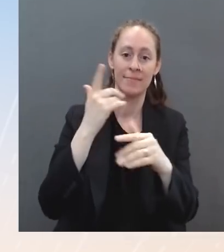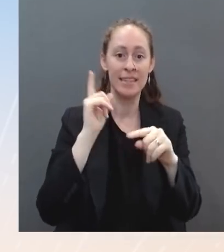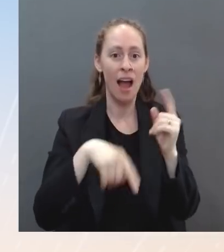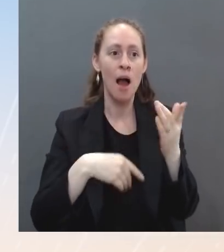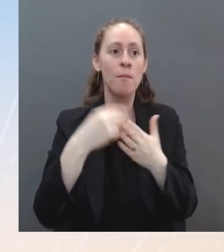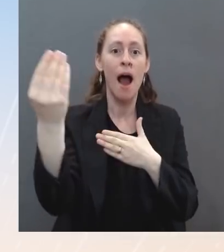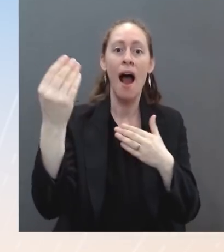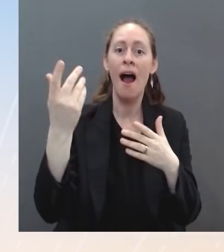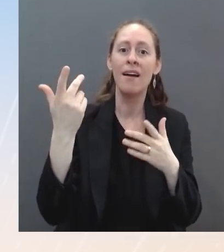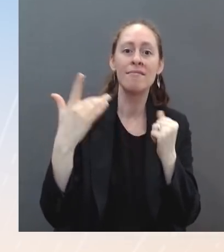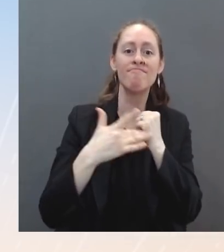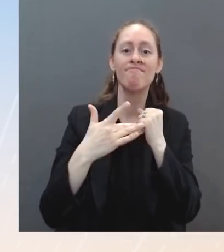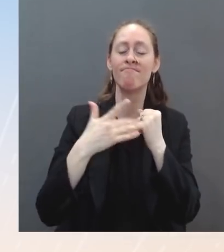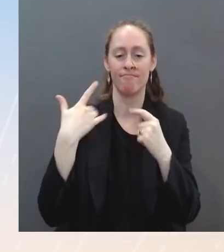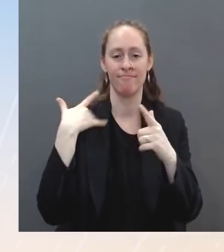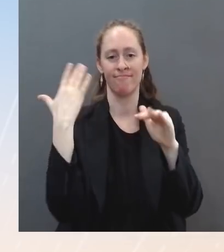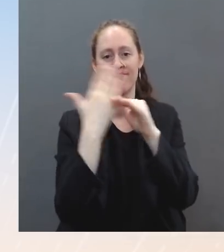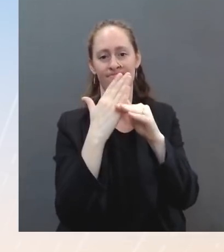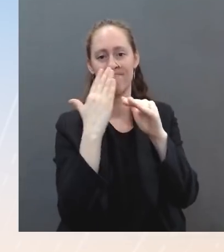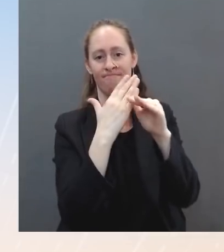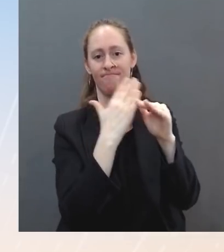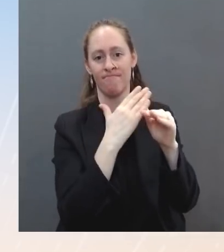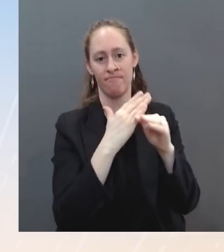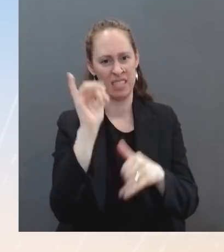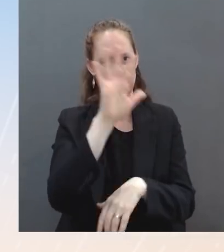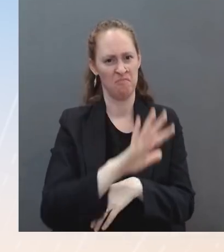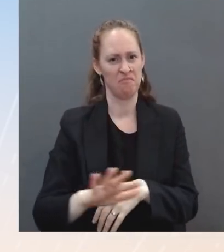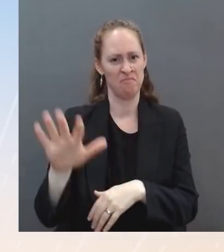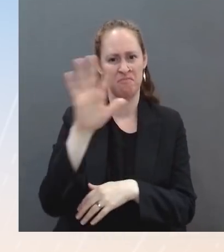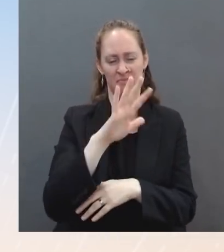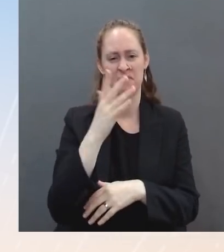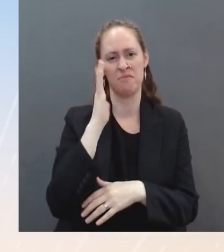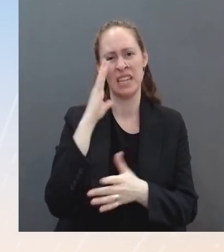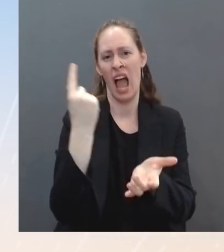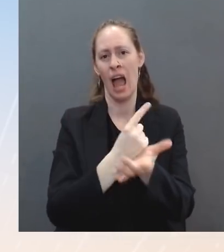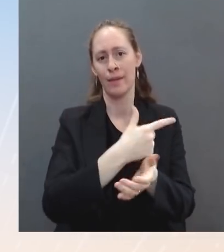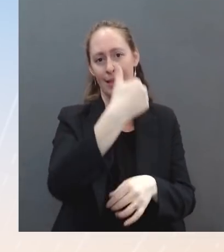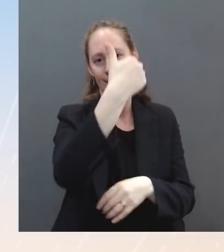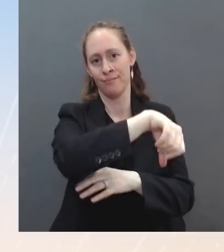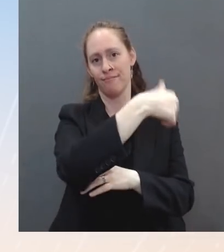Compared to the same time period last year, U.S. exports to Russia of items subject to our new export controls